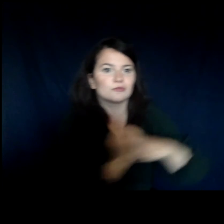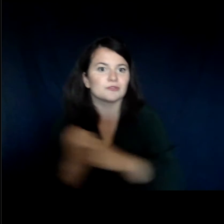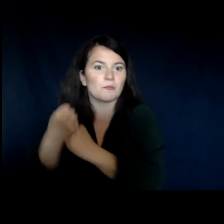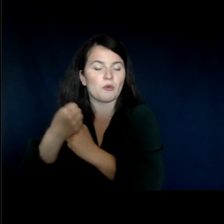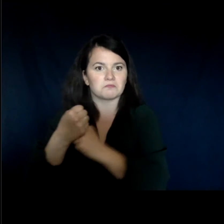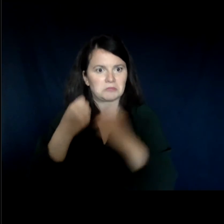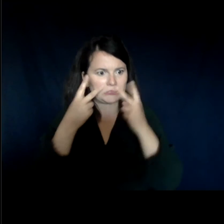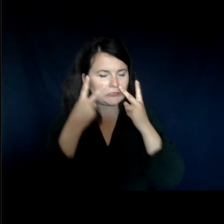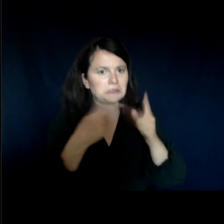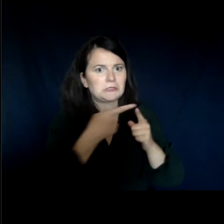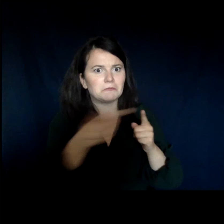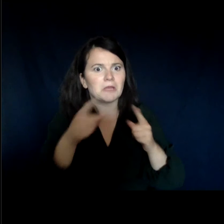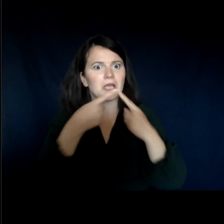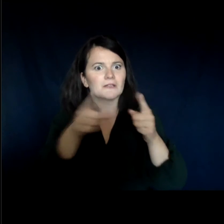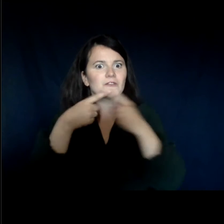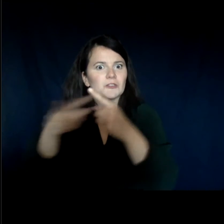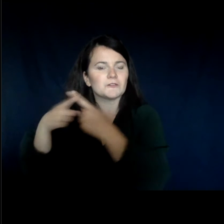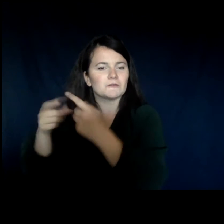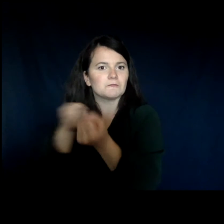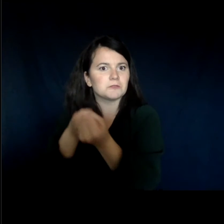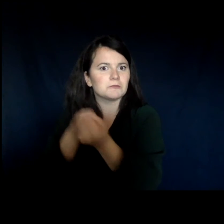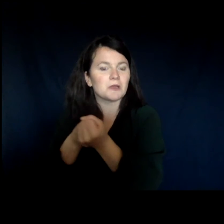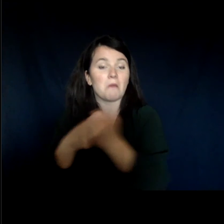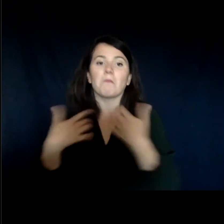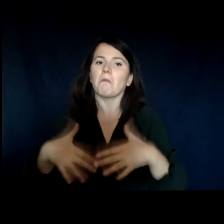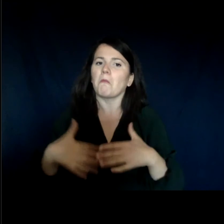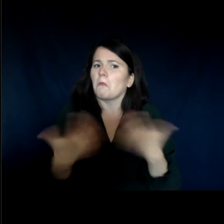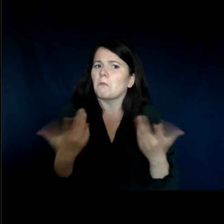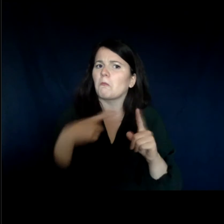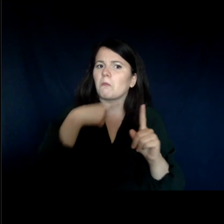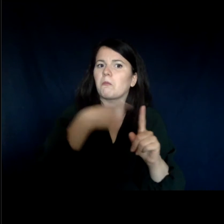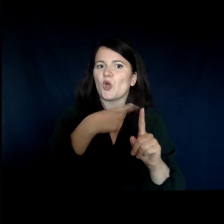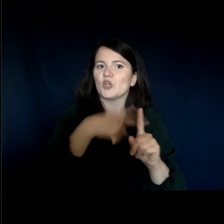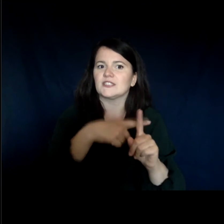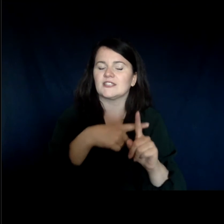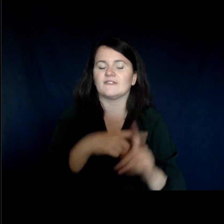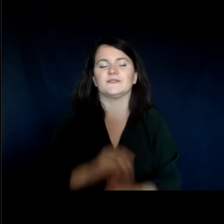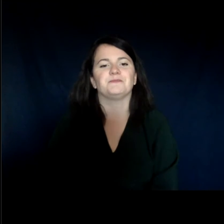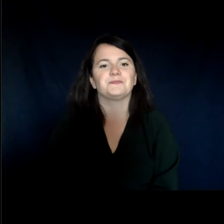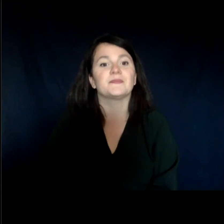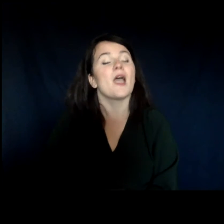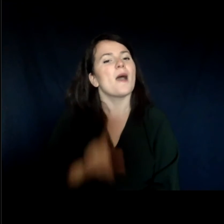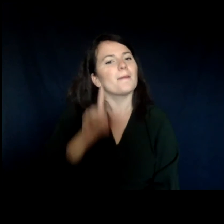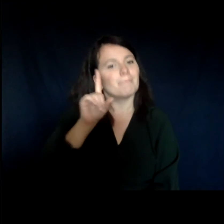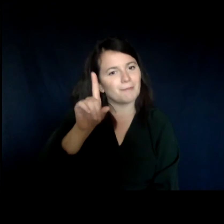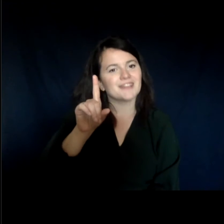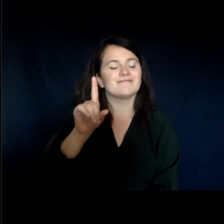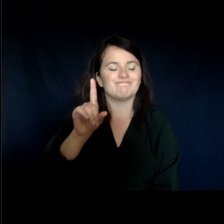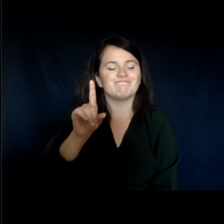These are two good elements. But I also hear way too many horrible stories